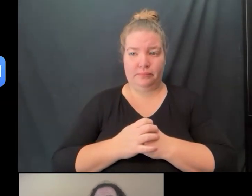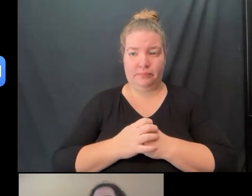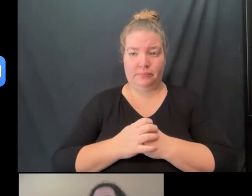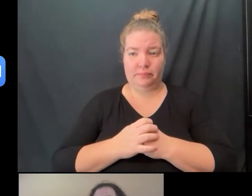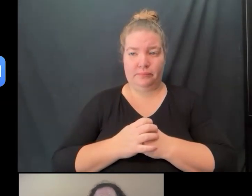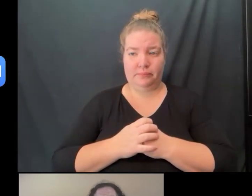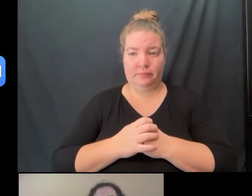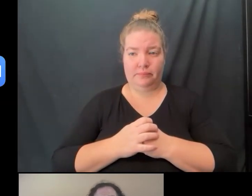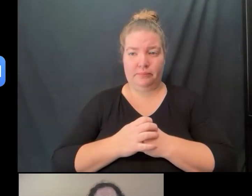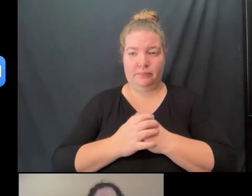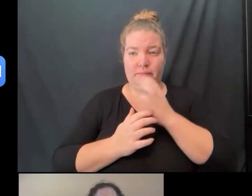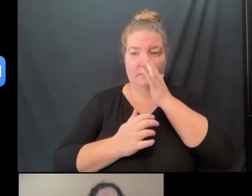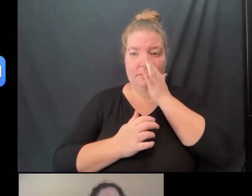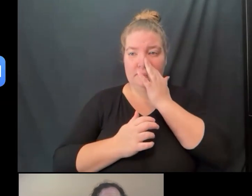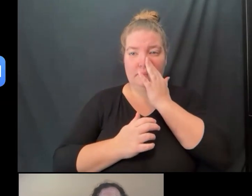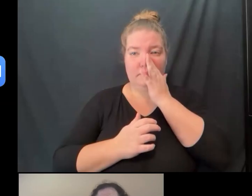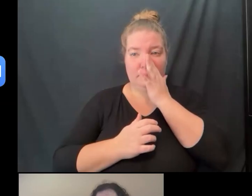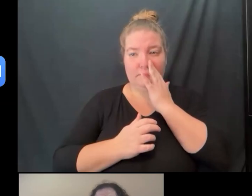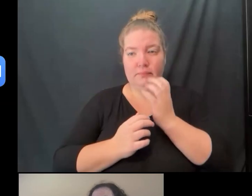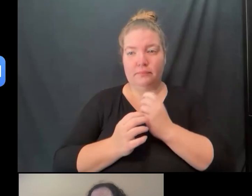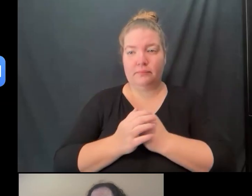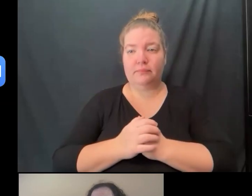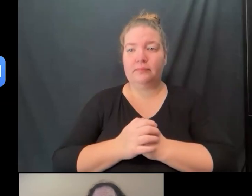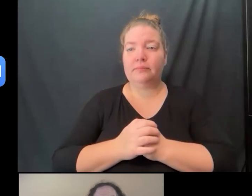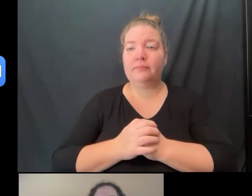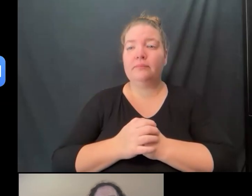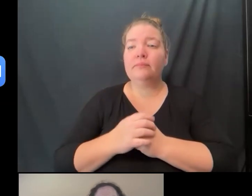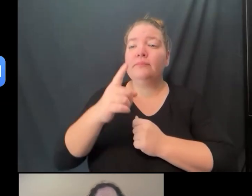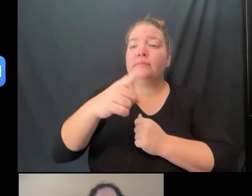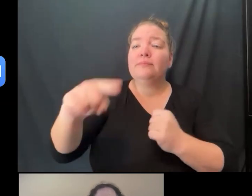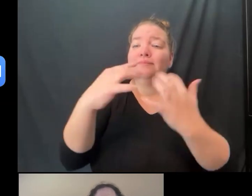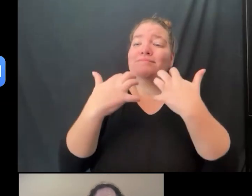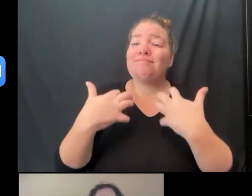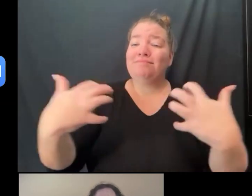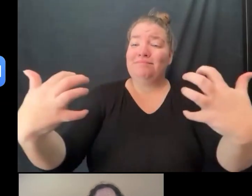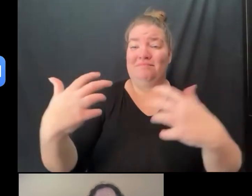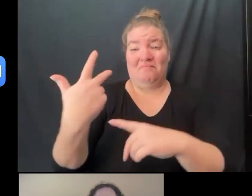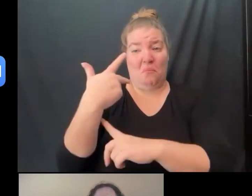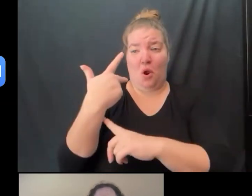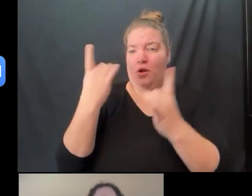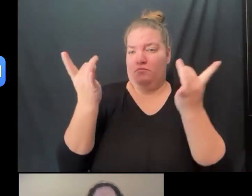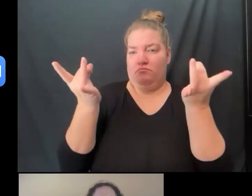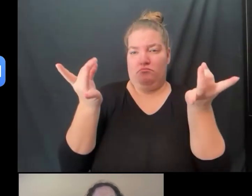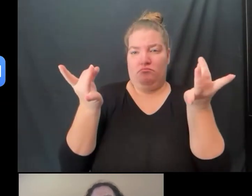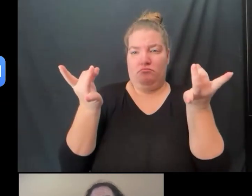is not on for the attendees in Zoom webinar. However, if you'd like to express yourself using